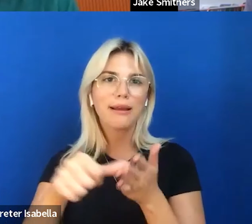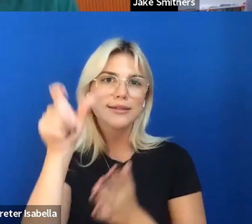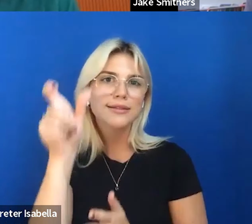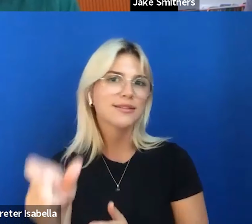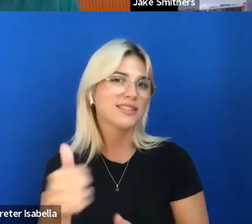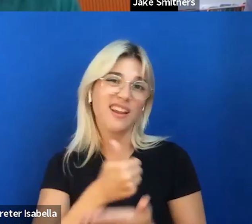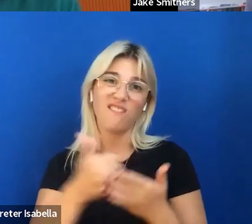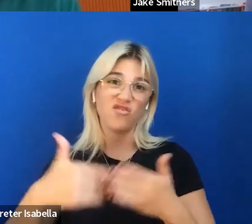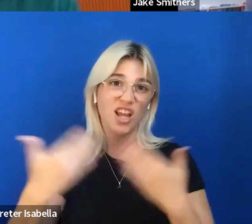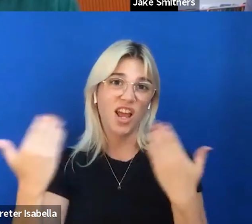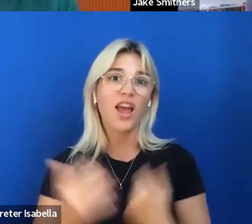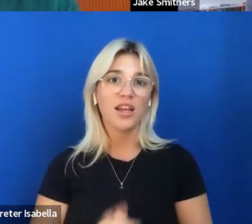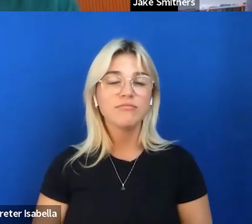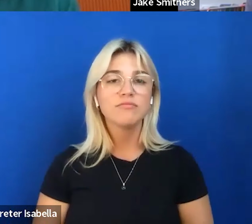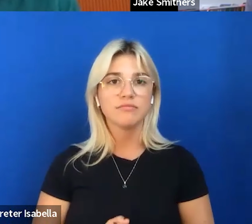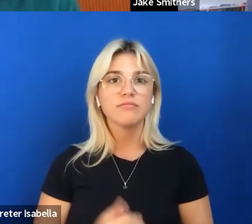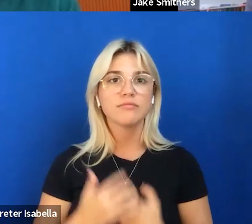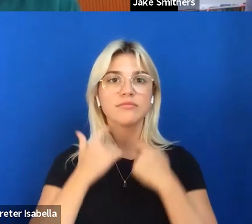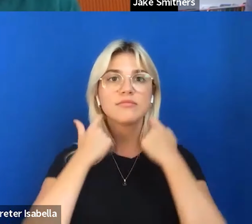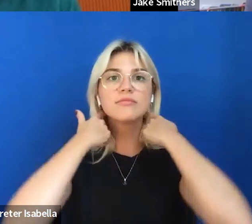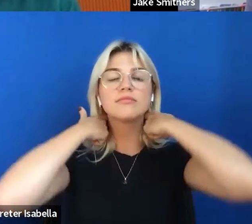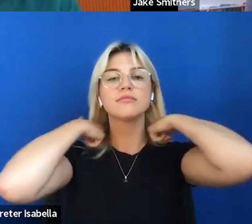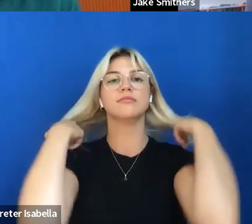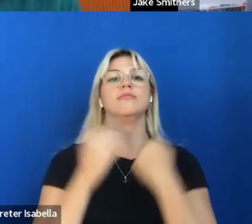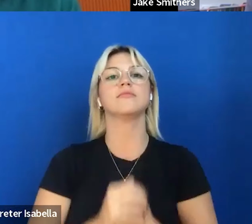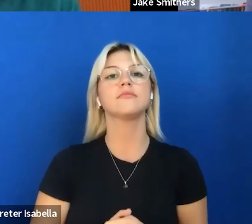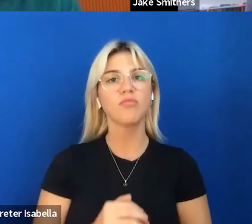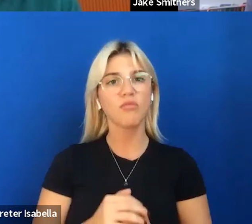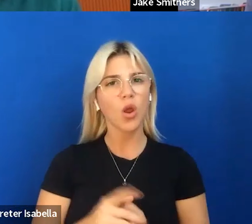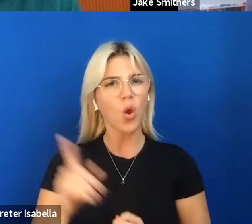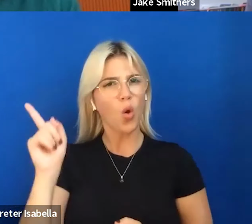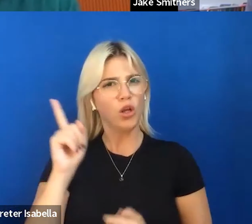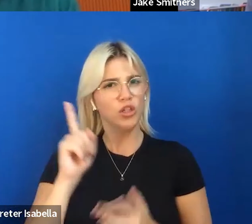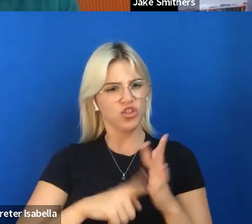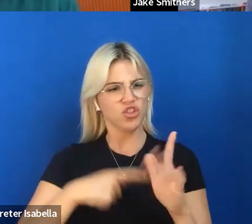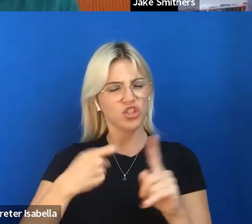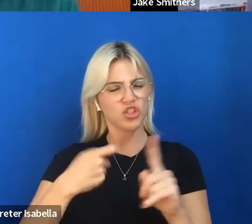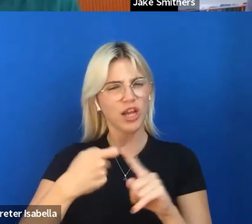Jake, what do the Artist Services Officers do in terms of application checks?